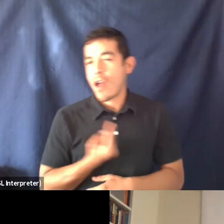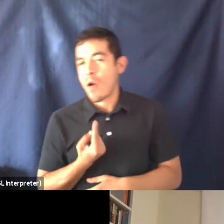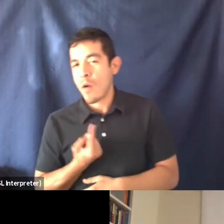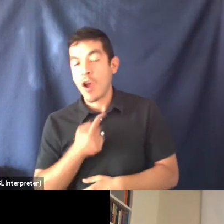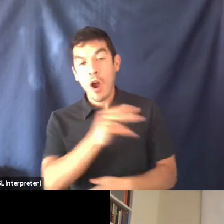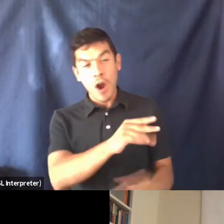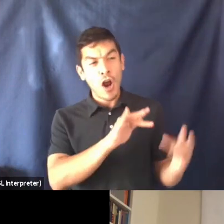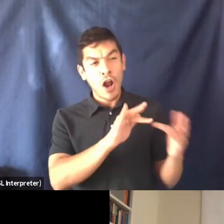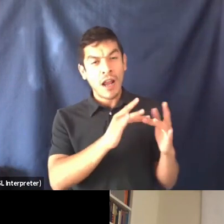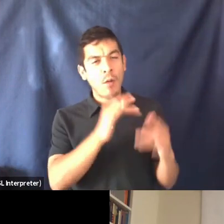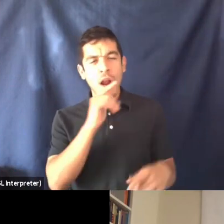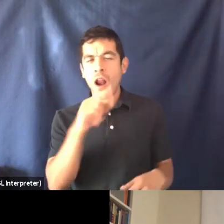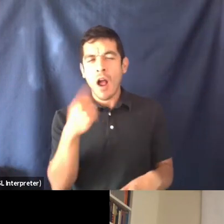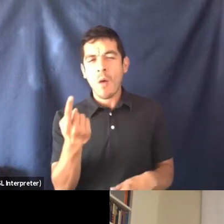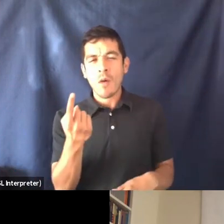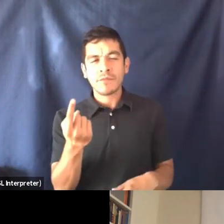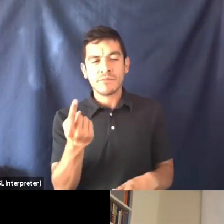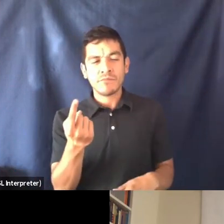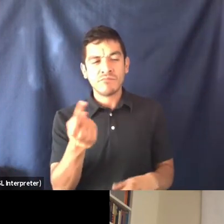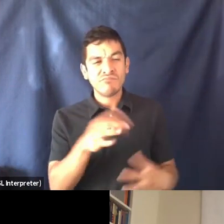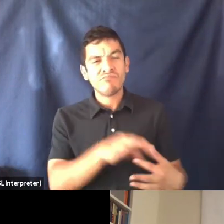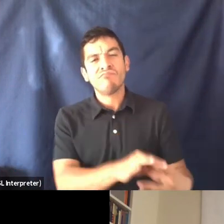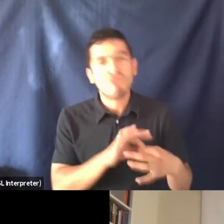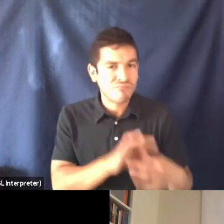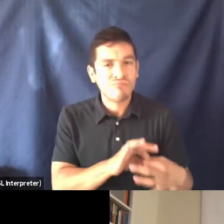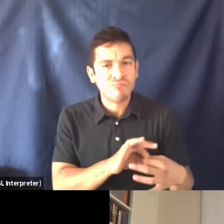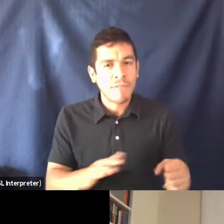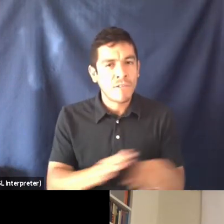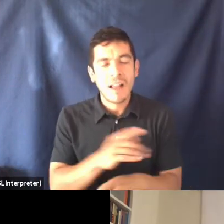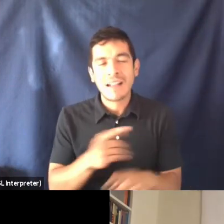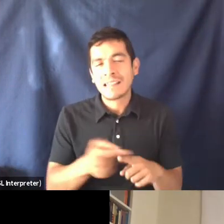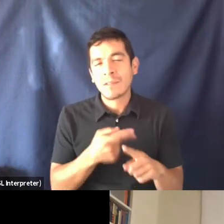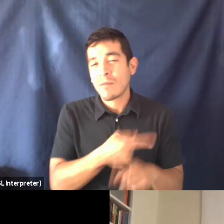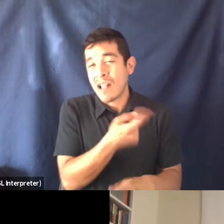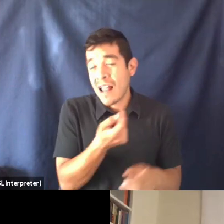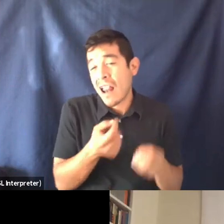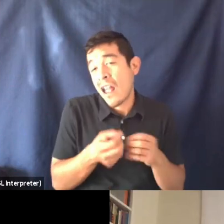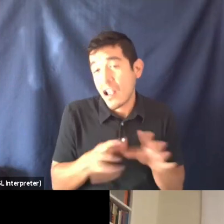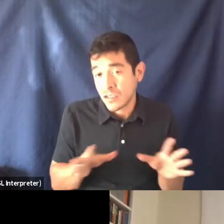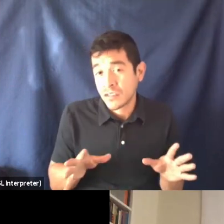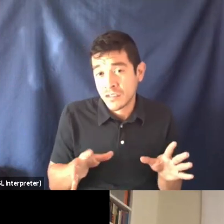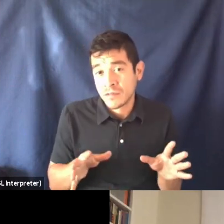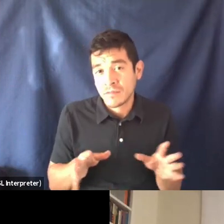but I also felt like that was really compelling to me. You know, the parallels that exists with our lives